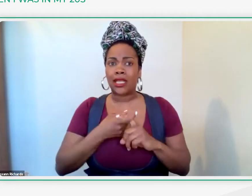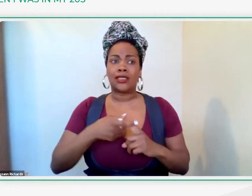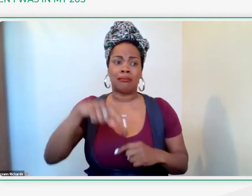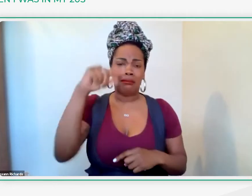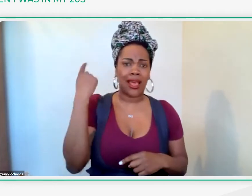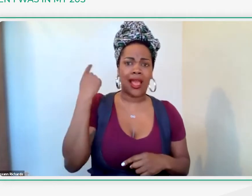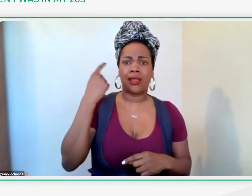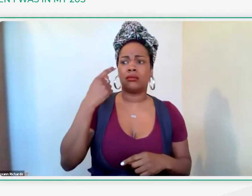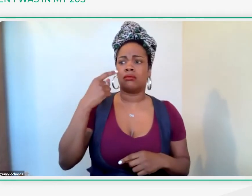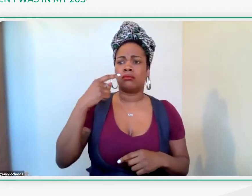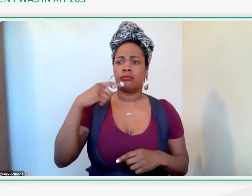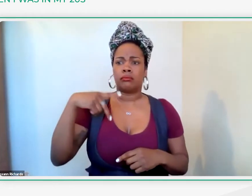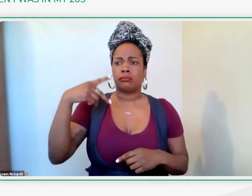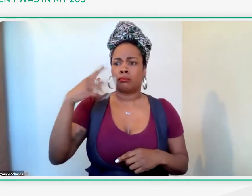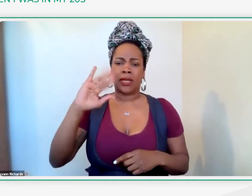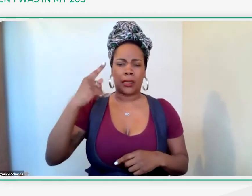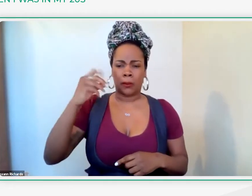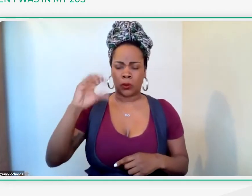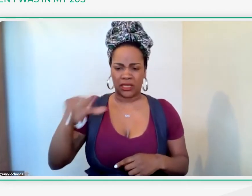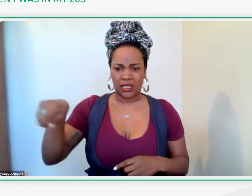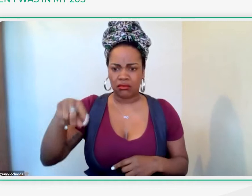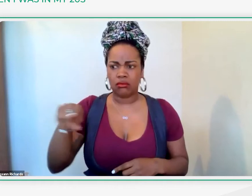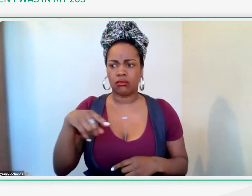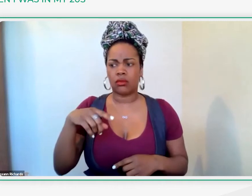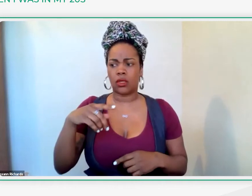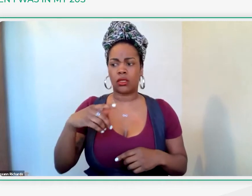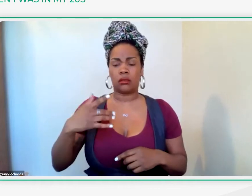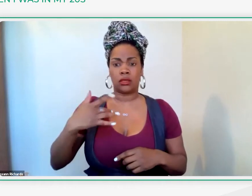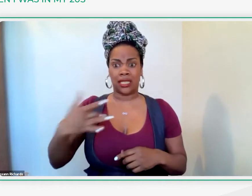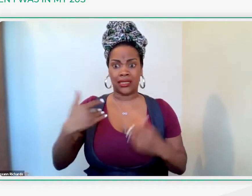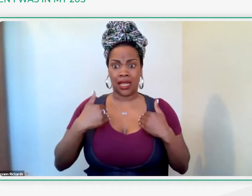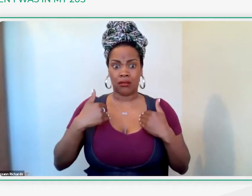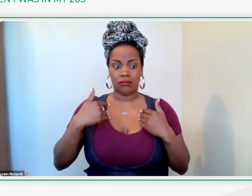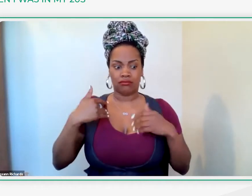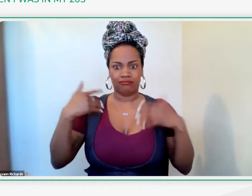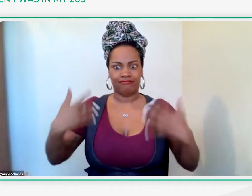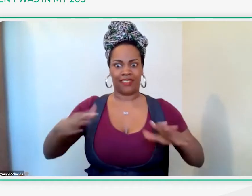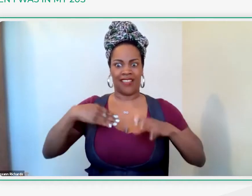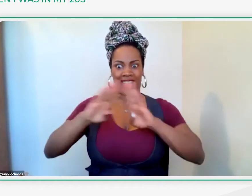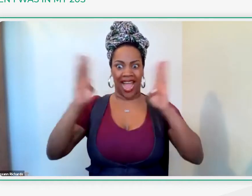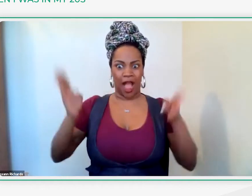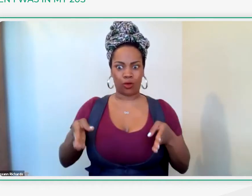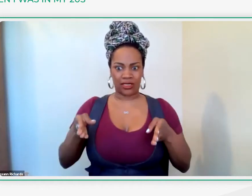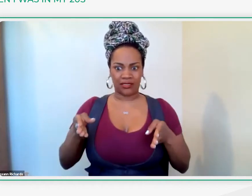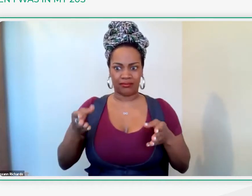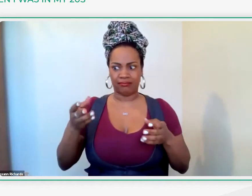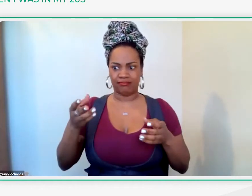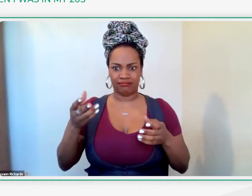Those who are people of color – Spanish, black, biopic –